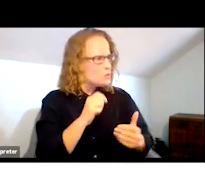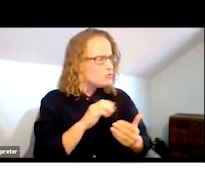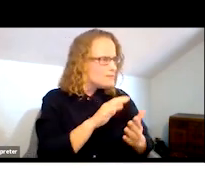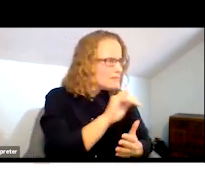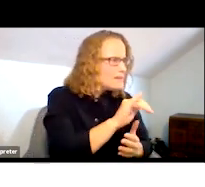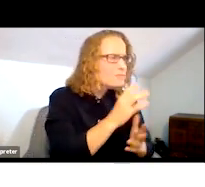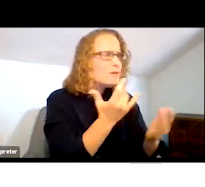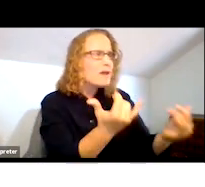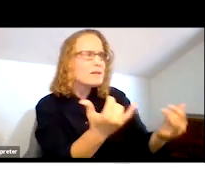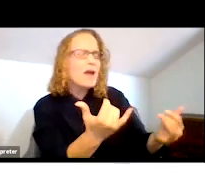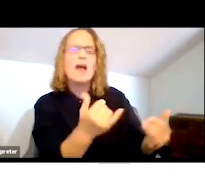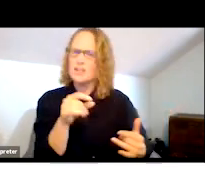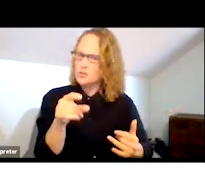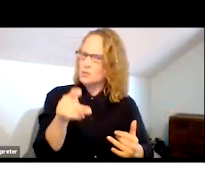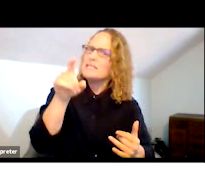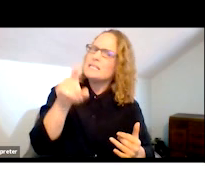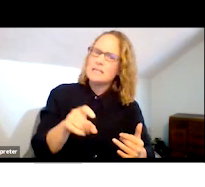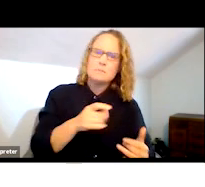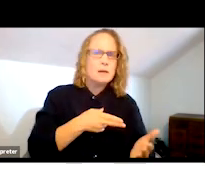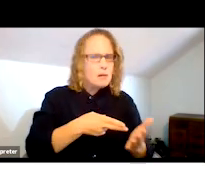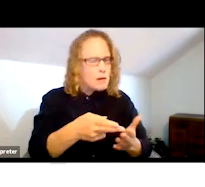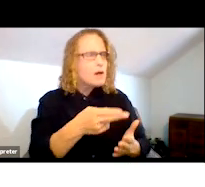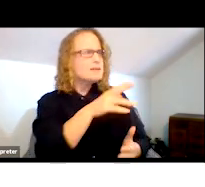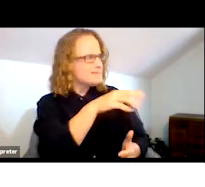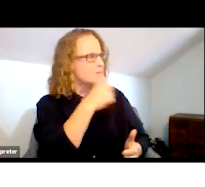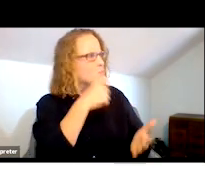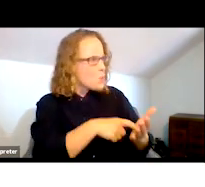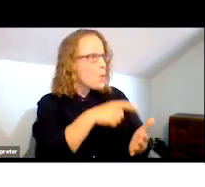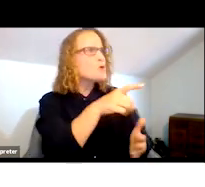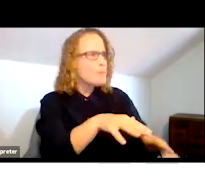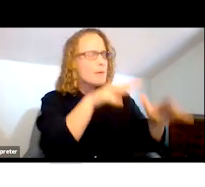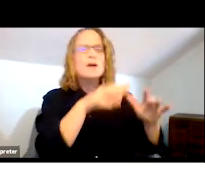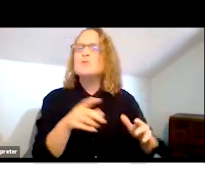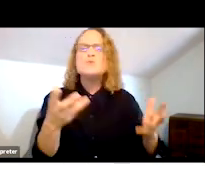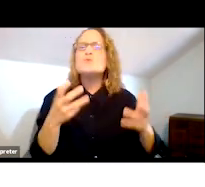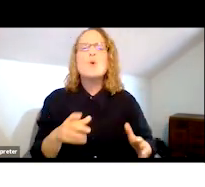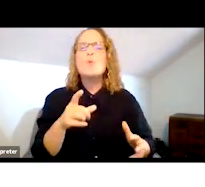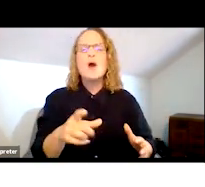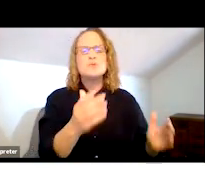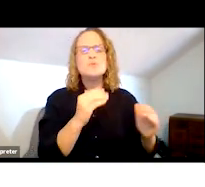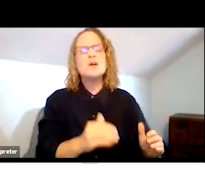maybe they're leaning into you. We don't want to avoid the situation. We don't wanna act like it's not happening.